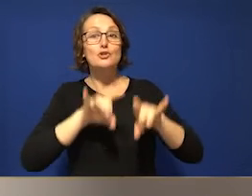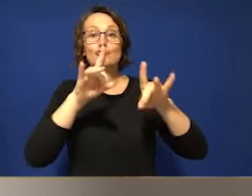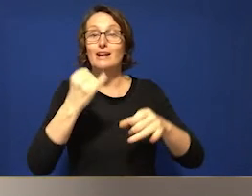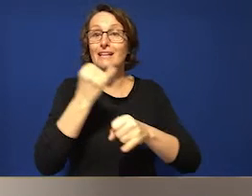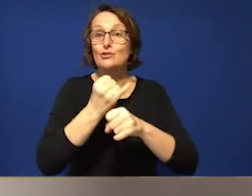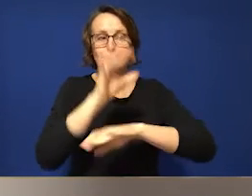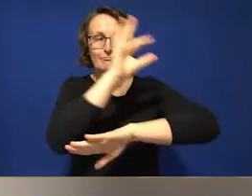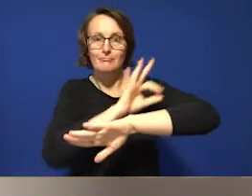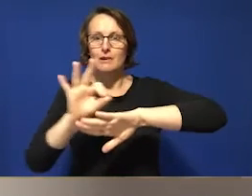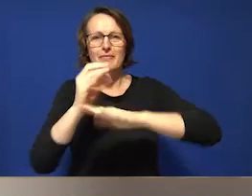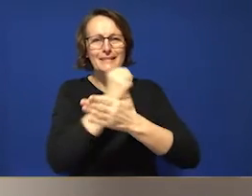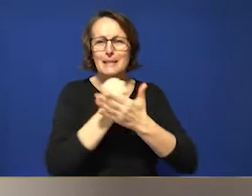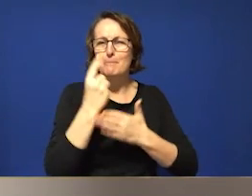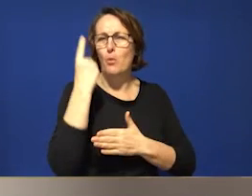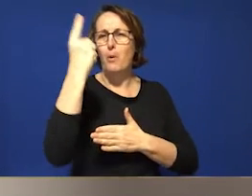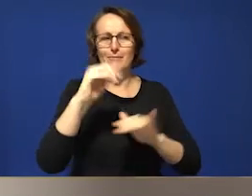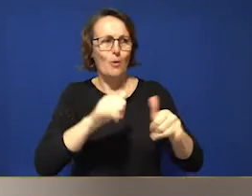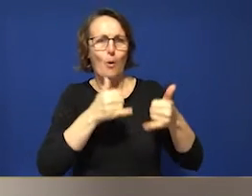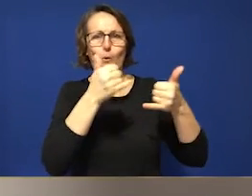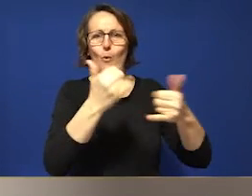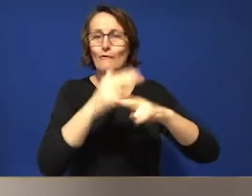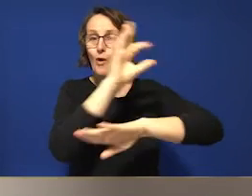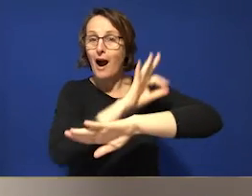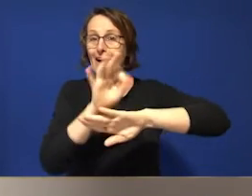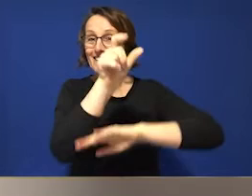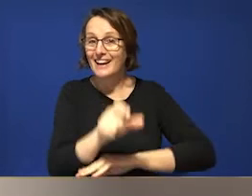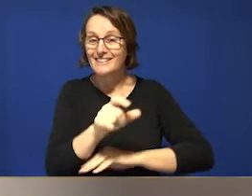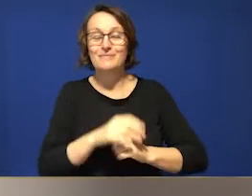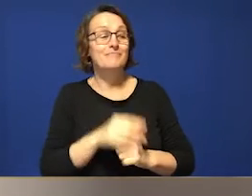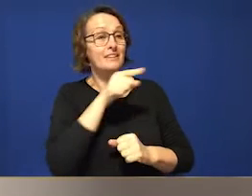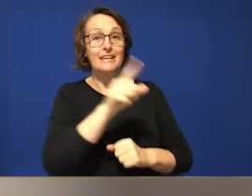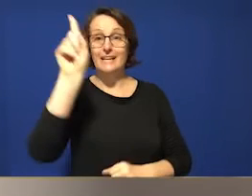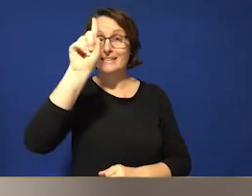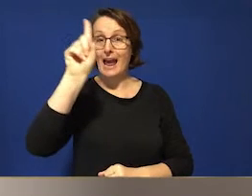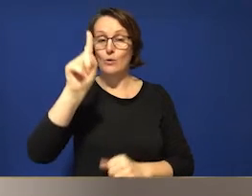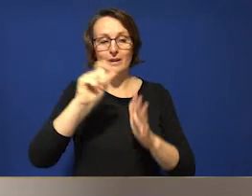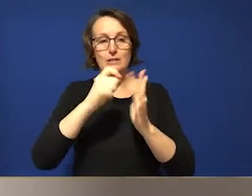which is the highest award for an architect in Australia. He is currently an adjunct professor